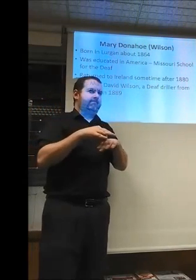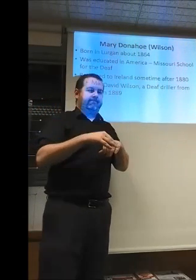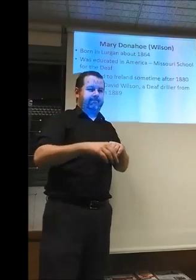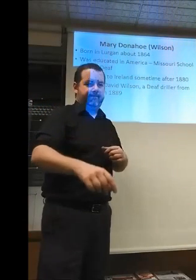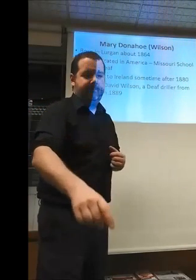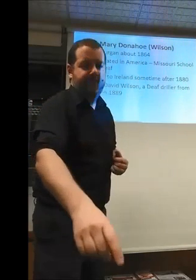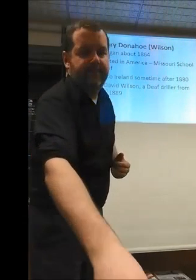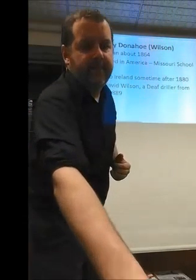happened.